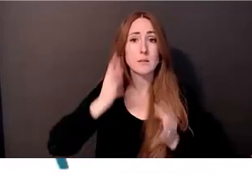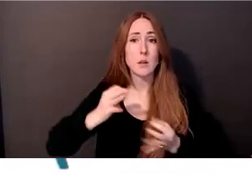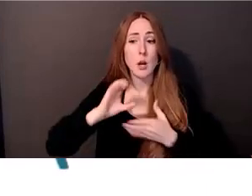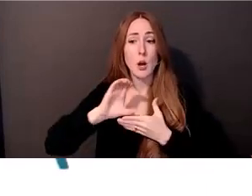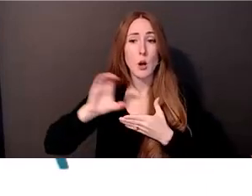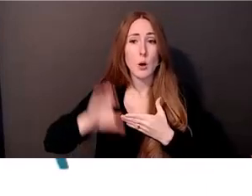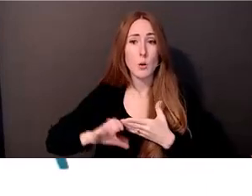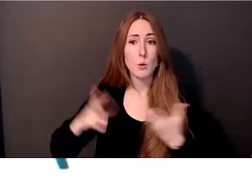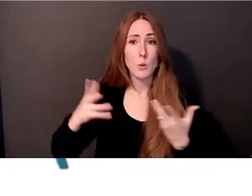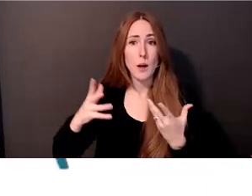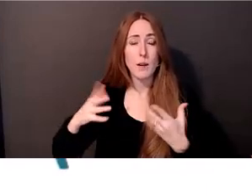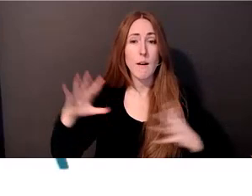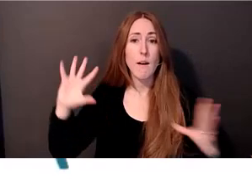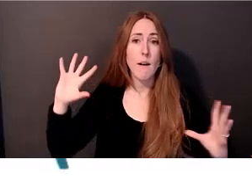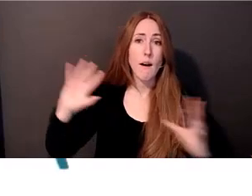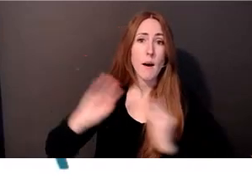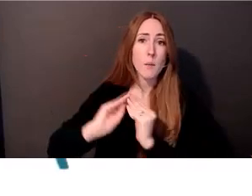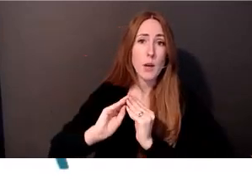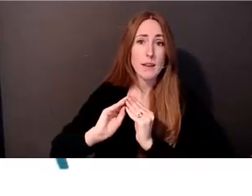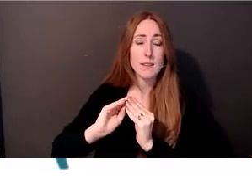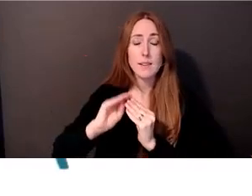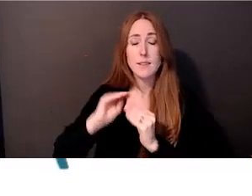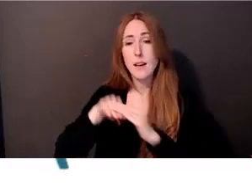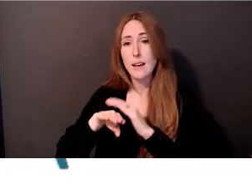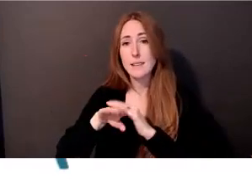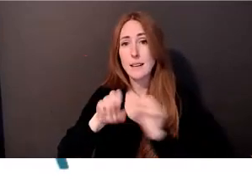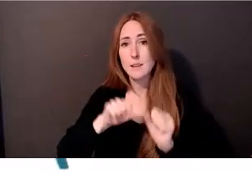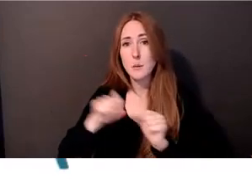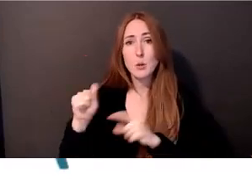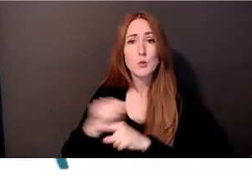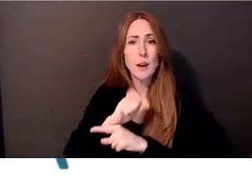training opportunity to cover all the knowledge broker roles